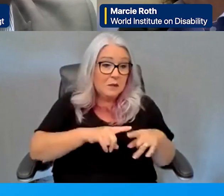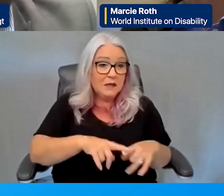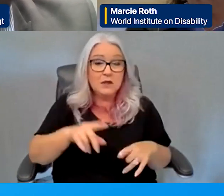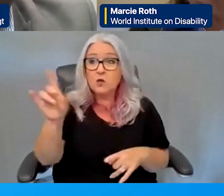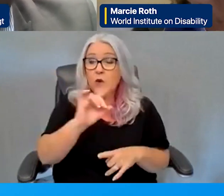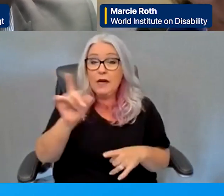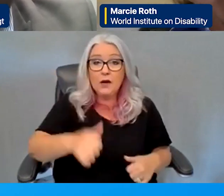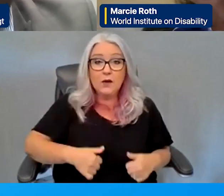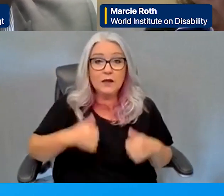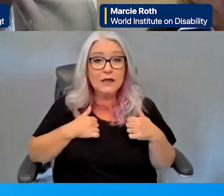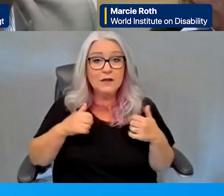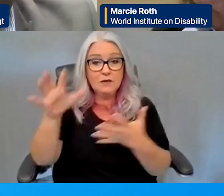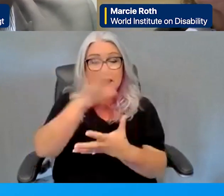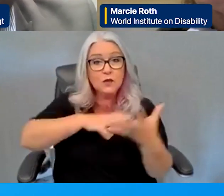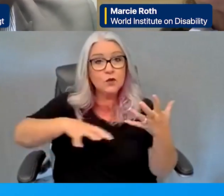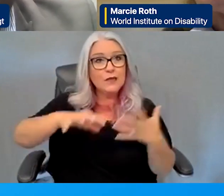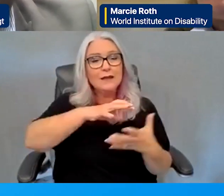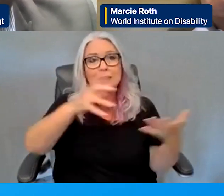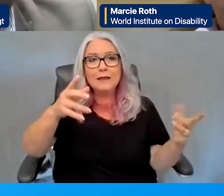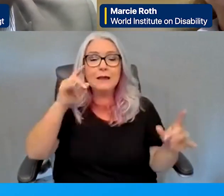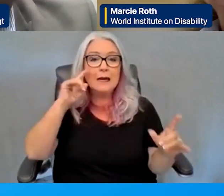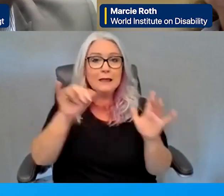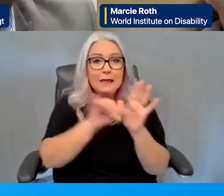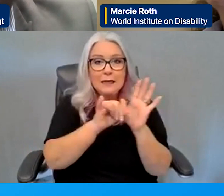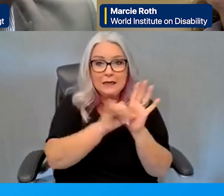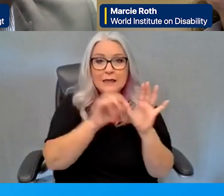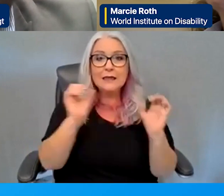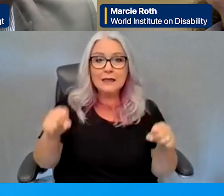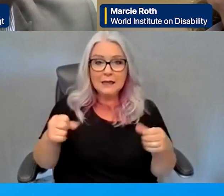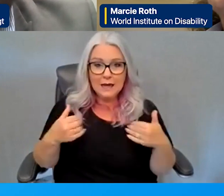intersecting identities can have